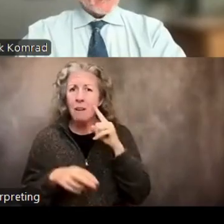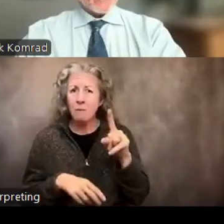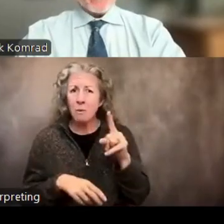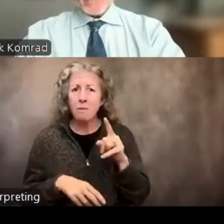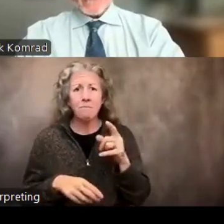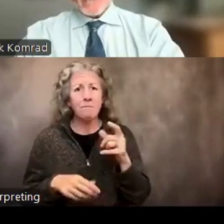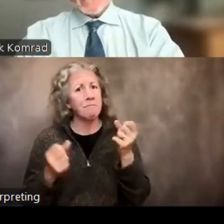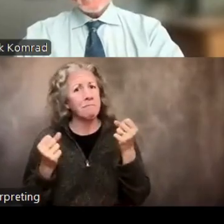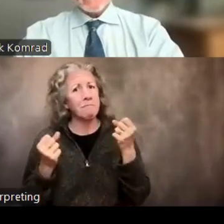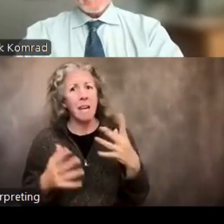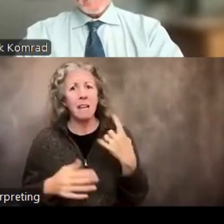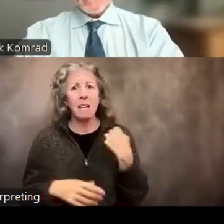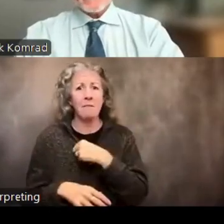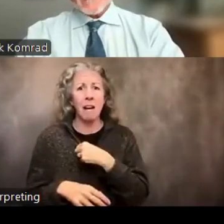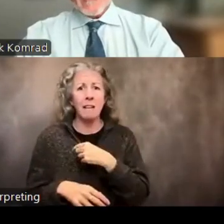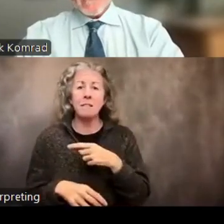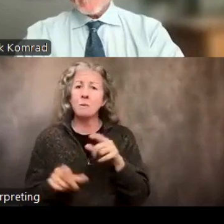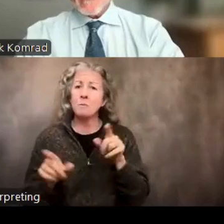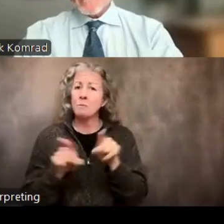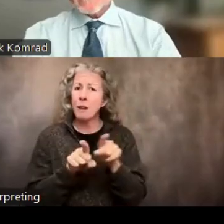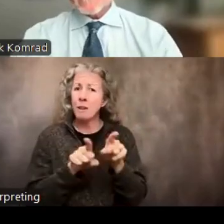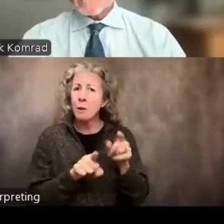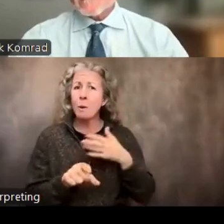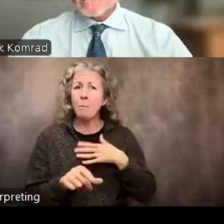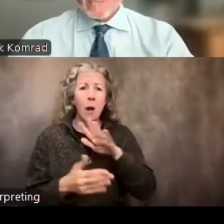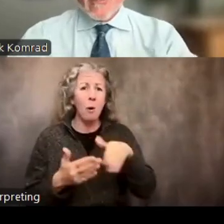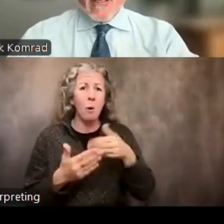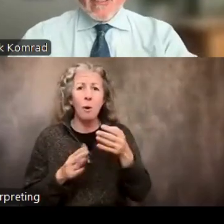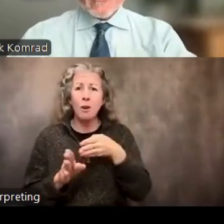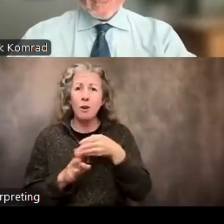career as a psychiatrist and medical ethicist sort of